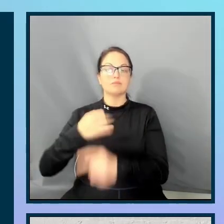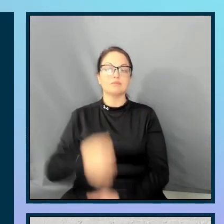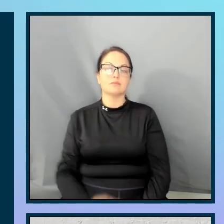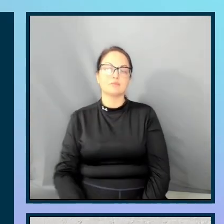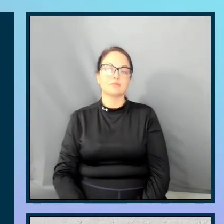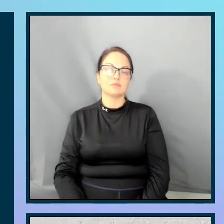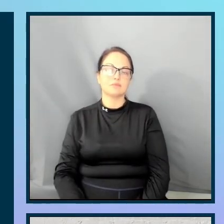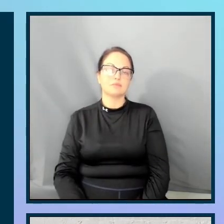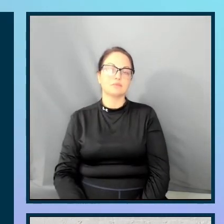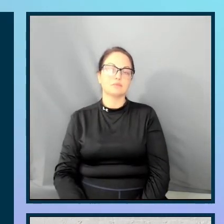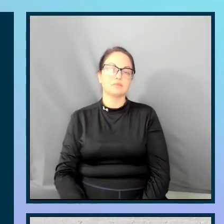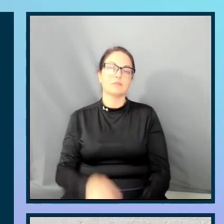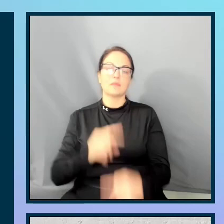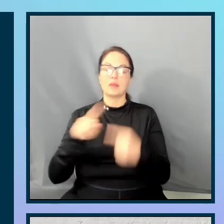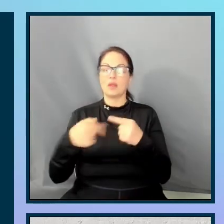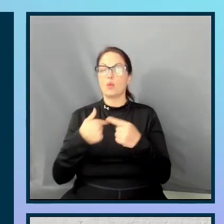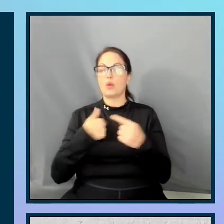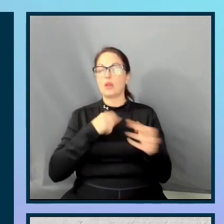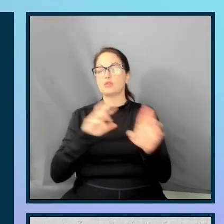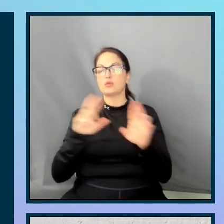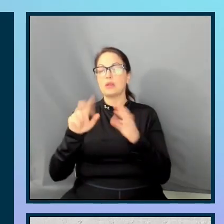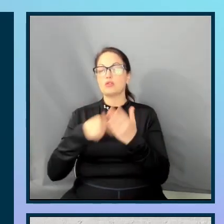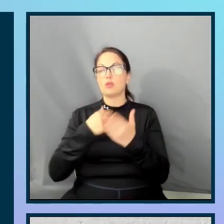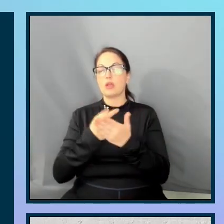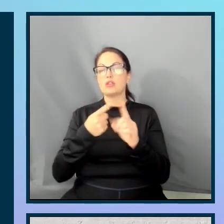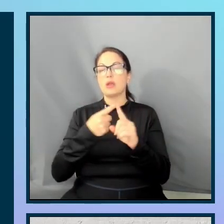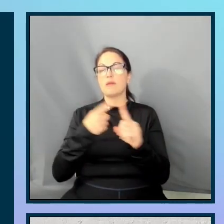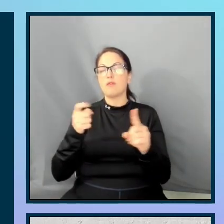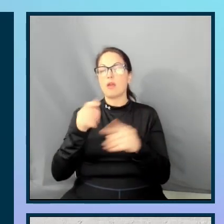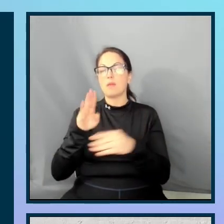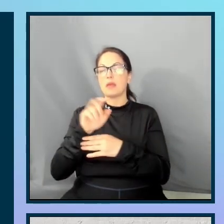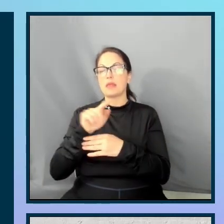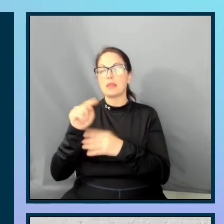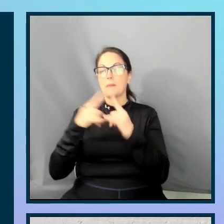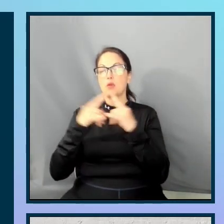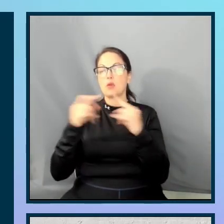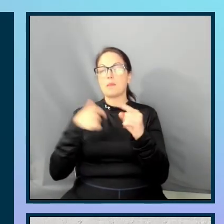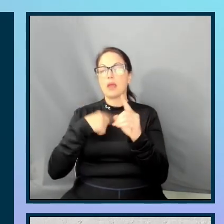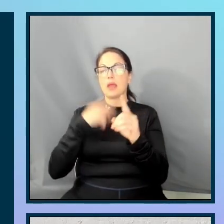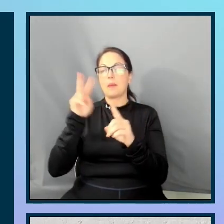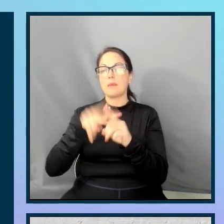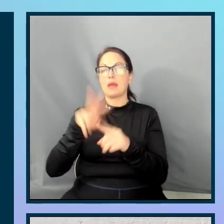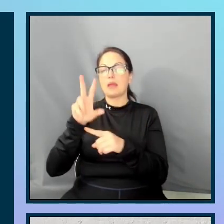Once I was ready to graduate from the bootcamp I had already applied to 30 plus jobs,